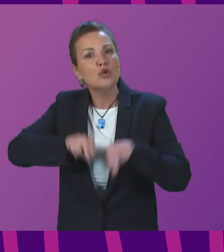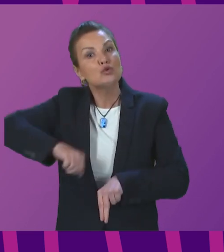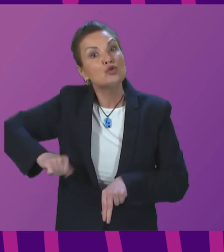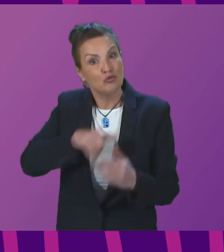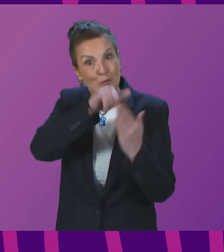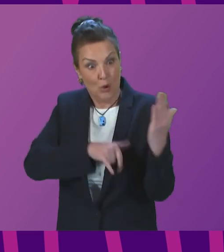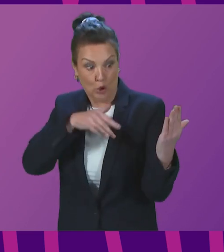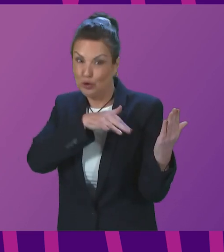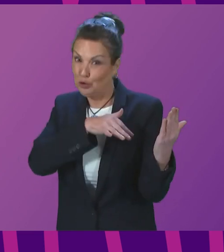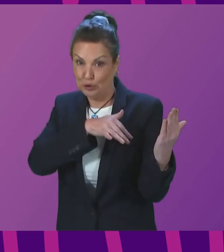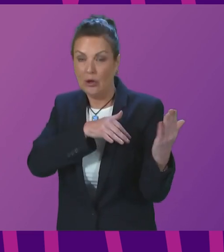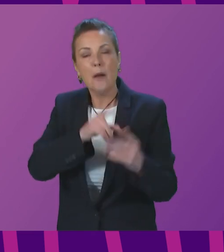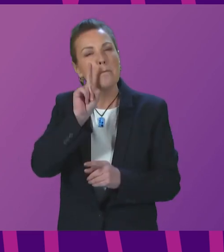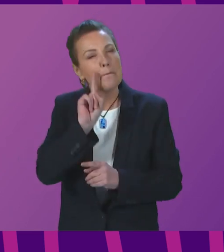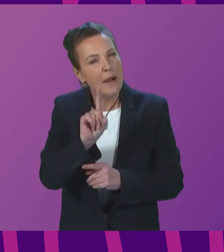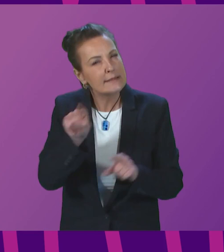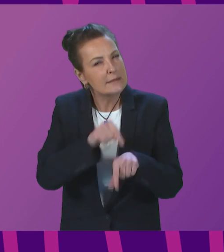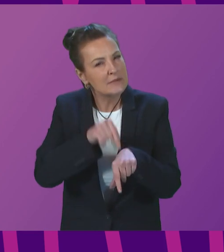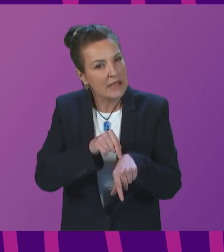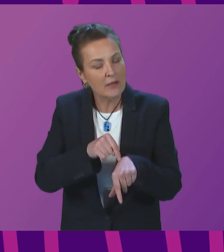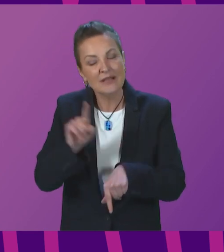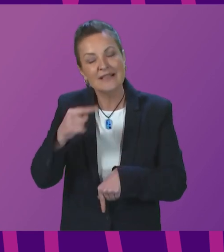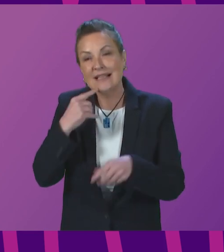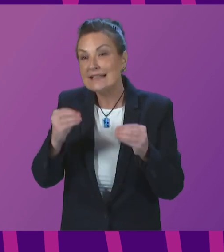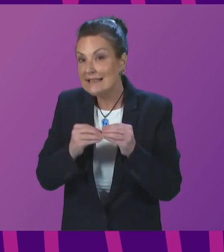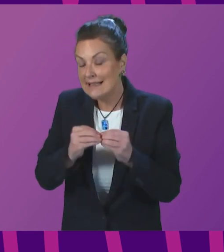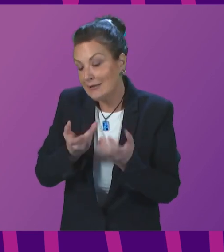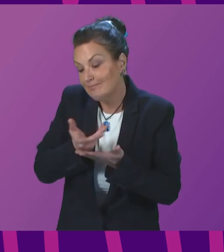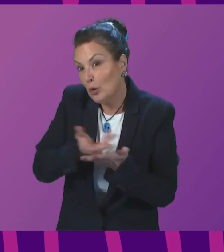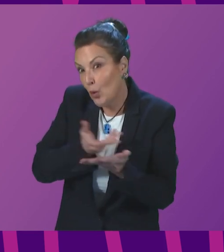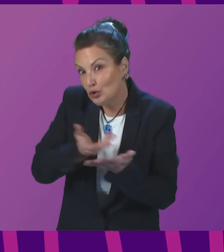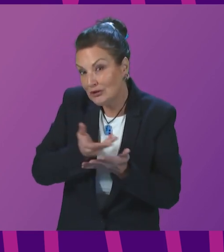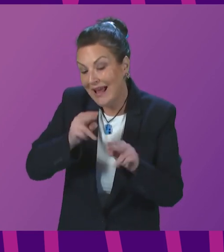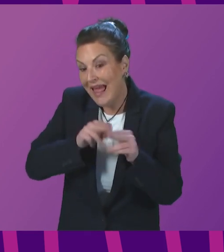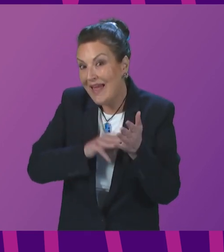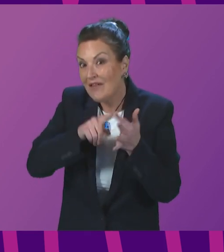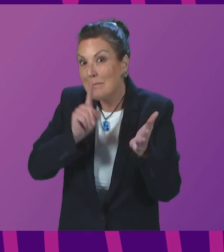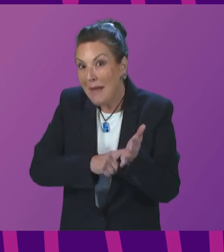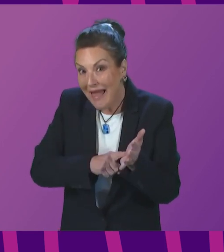However, there was also a view that the negotiations with FMEL had led to the best deal that could